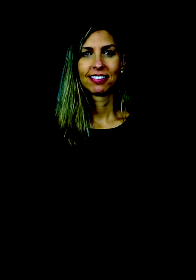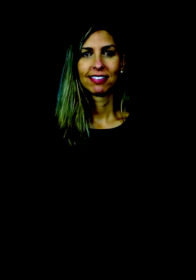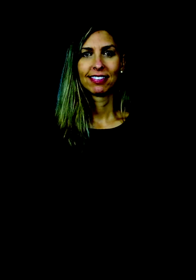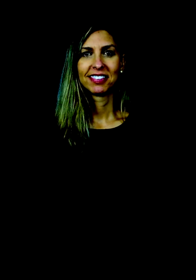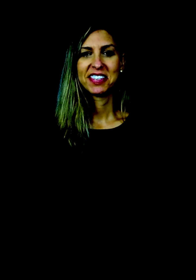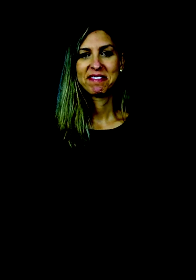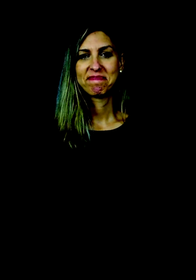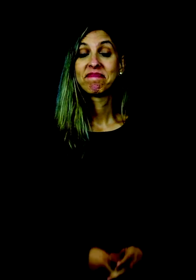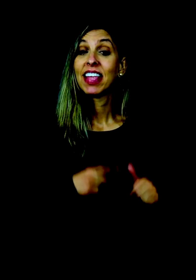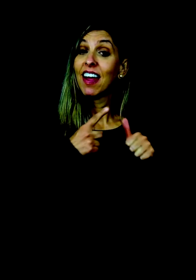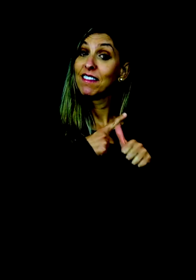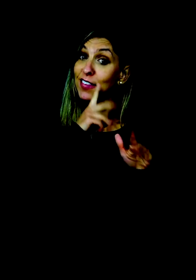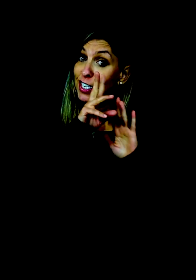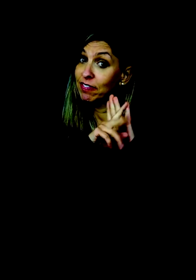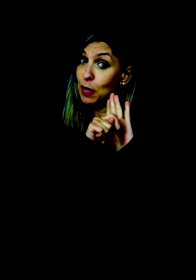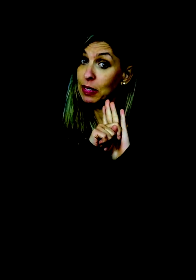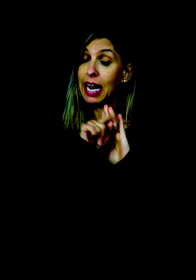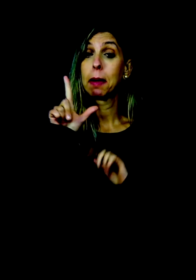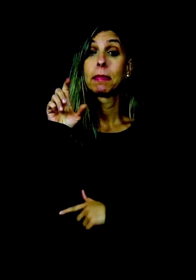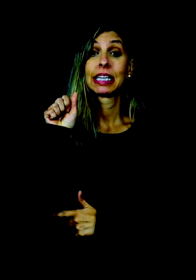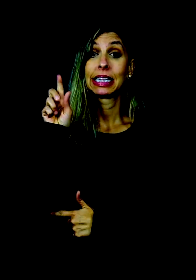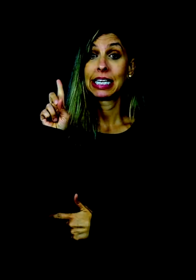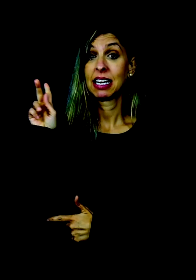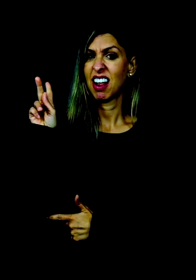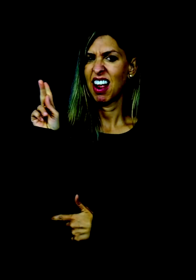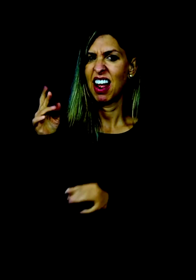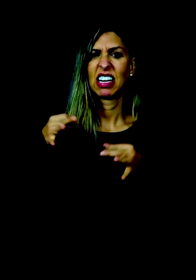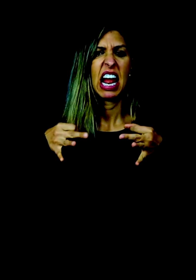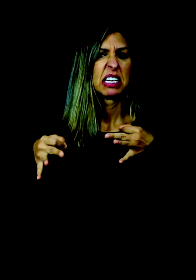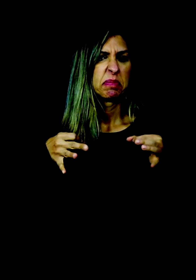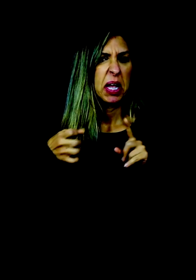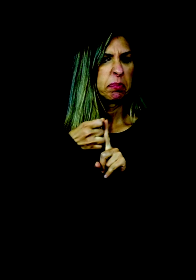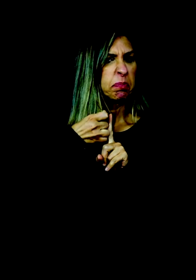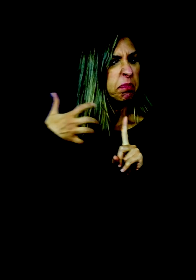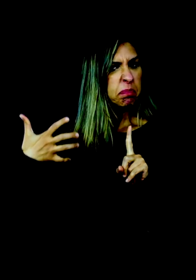In the first video, we explained LEAD-K